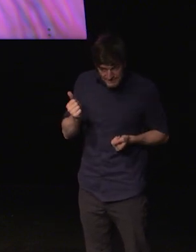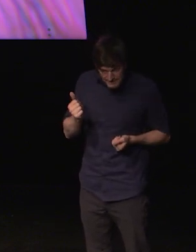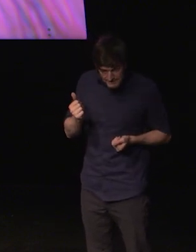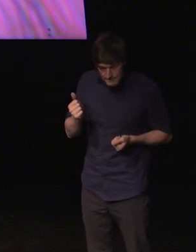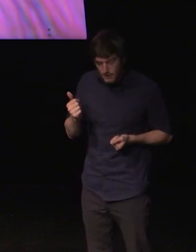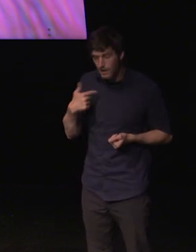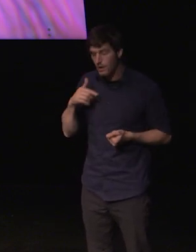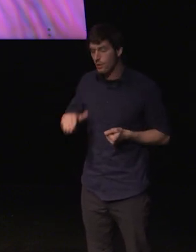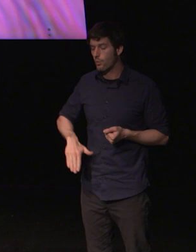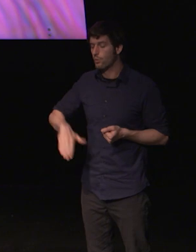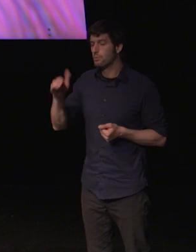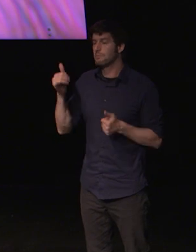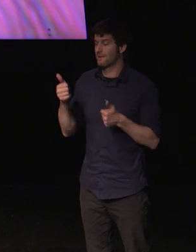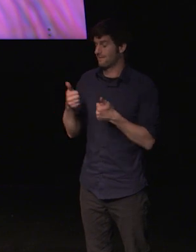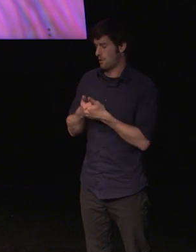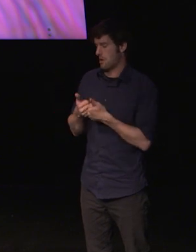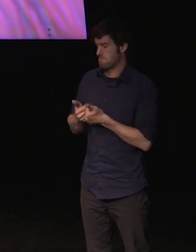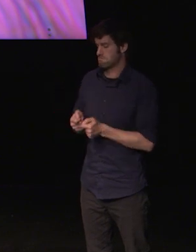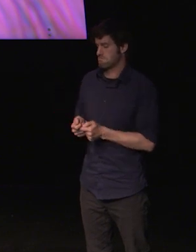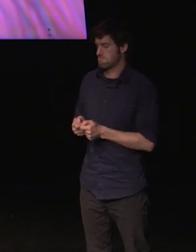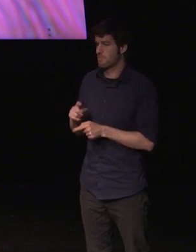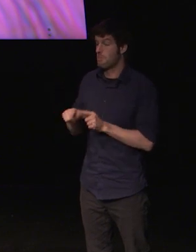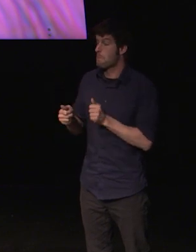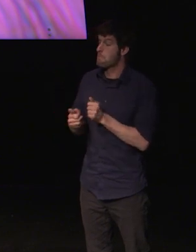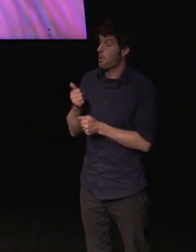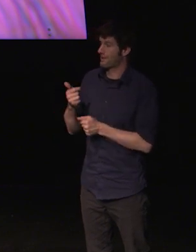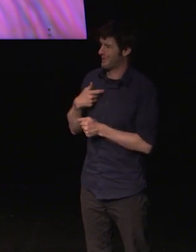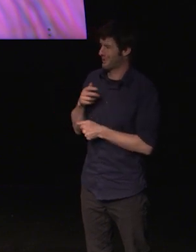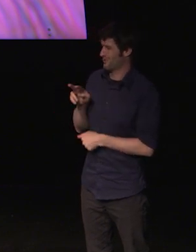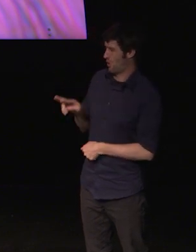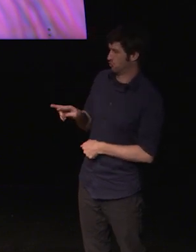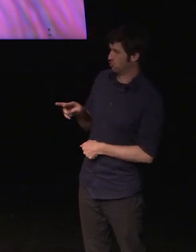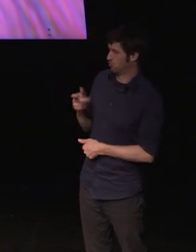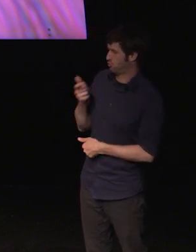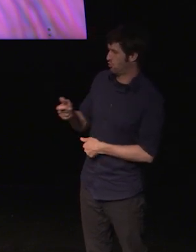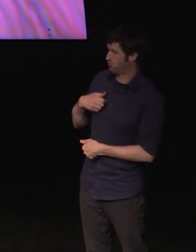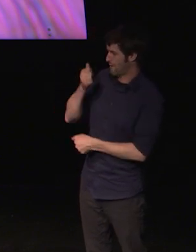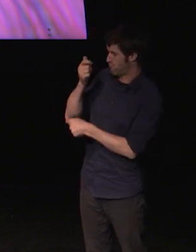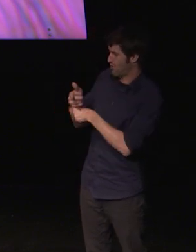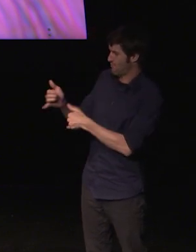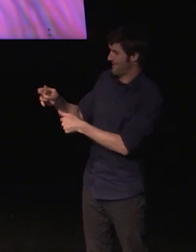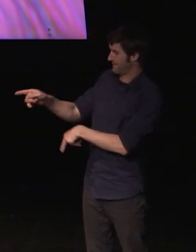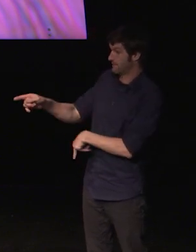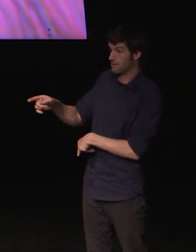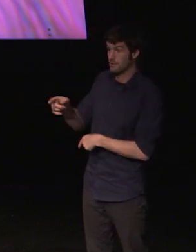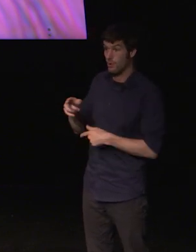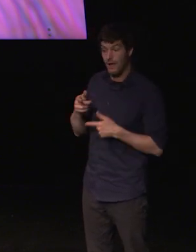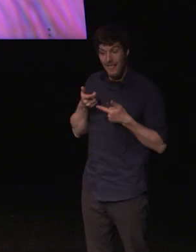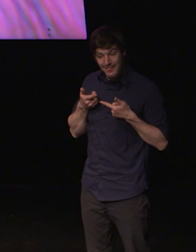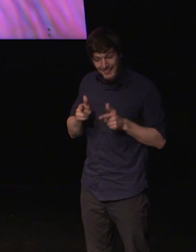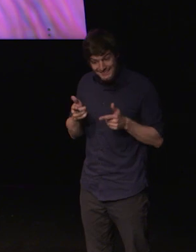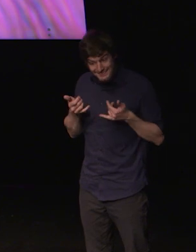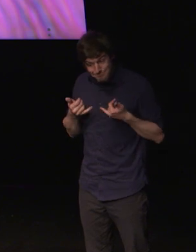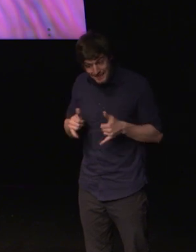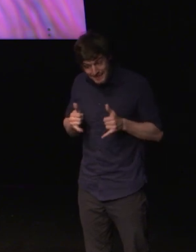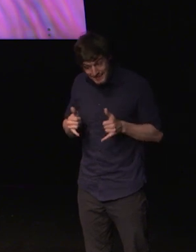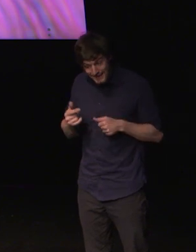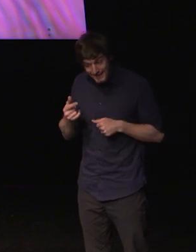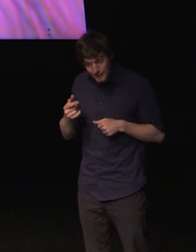but it was mostly watching my brother playing video games. So the Let's Play genre that kind of started really becoming popular on YouTube